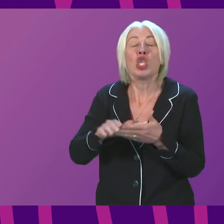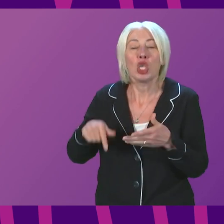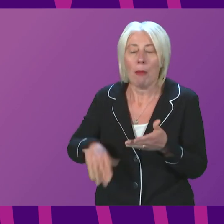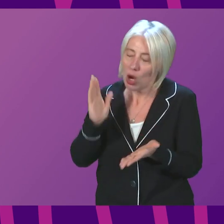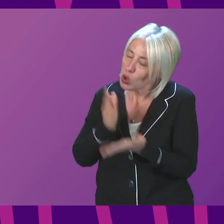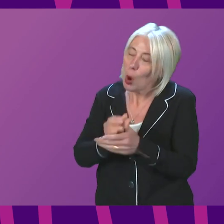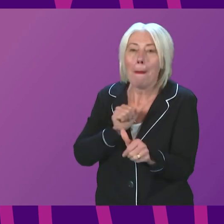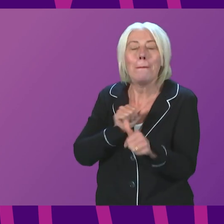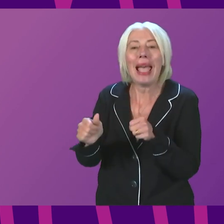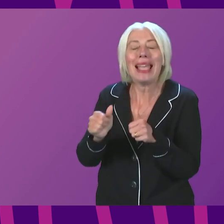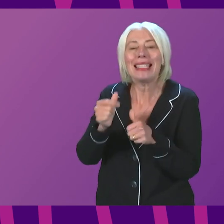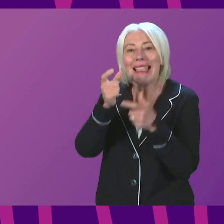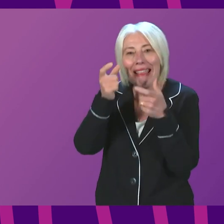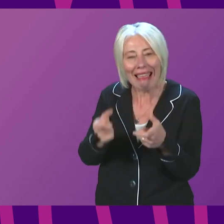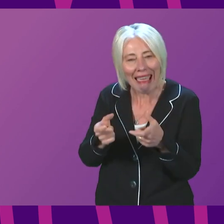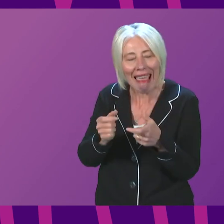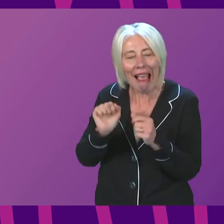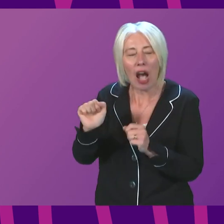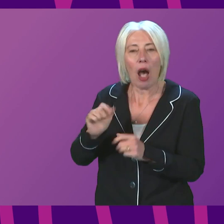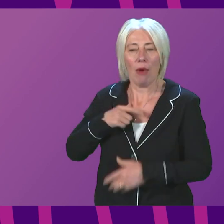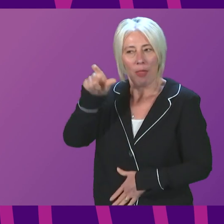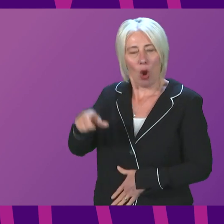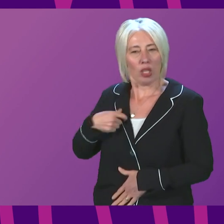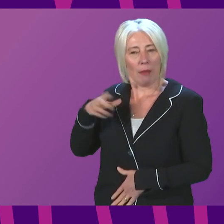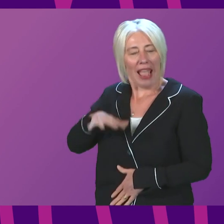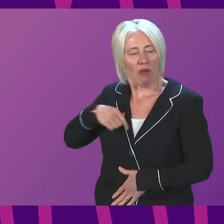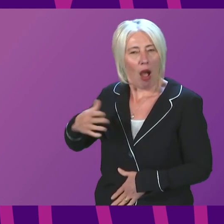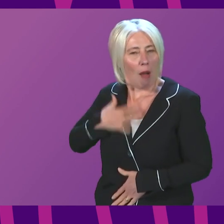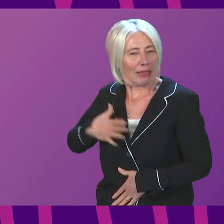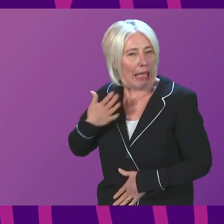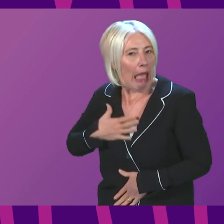That letter left Samantha upset and lost for words. She told me: